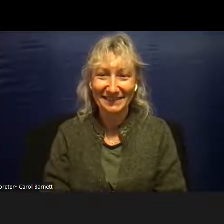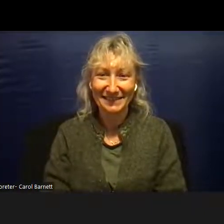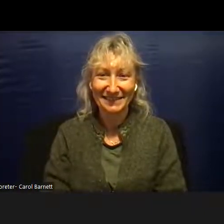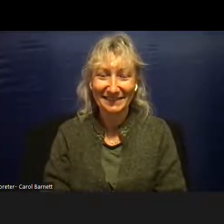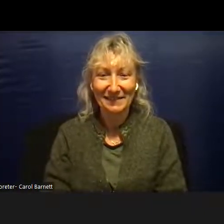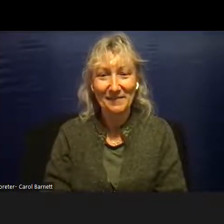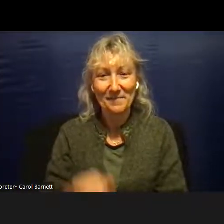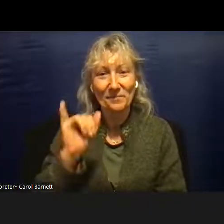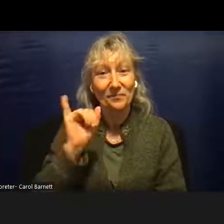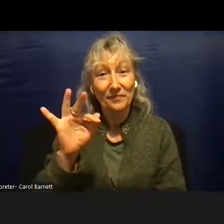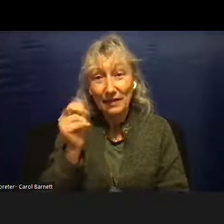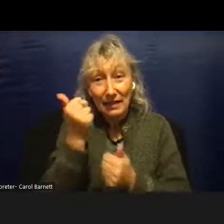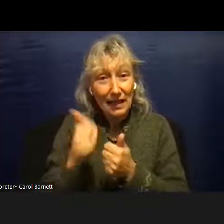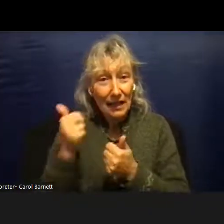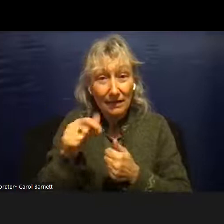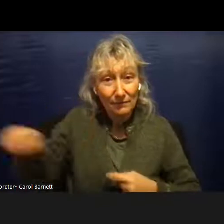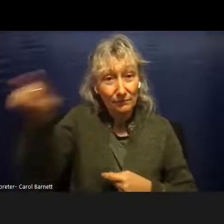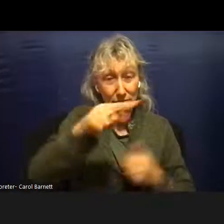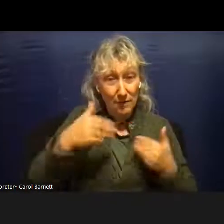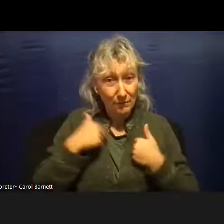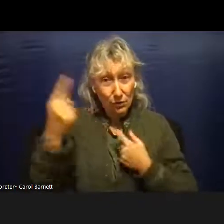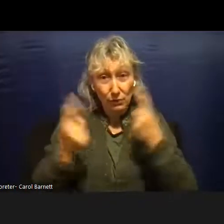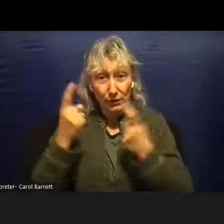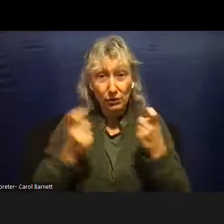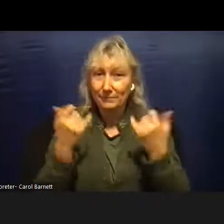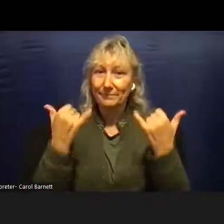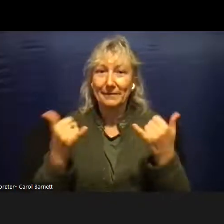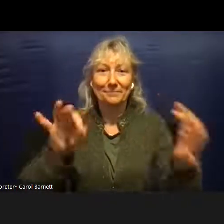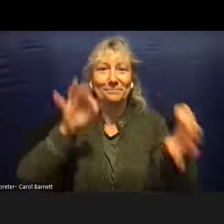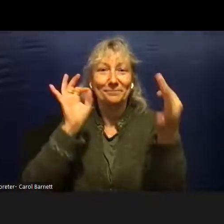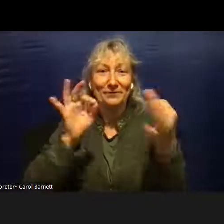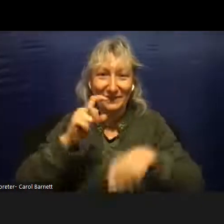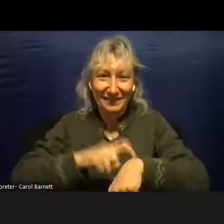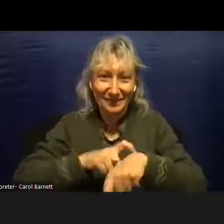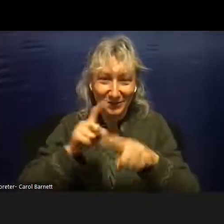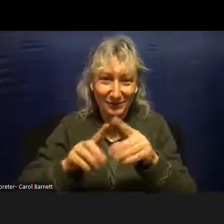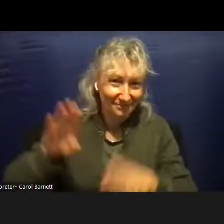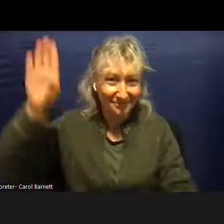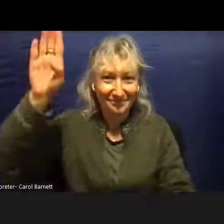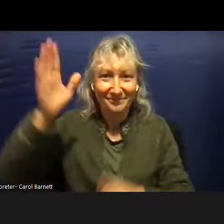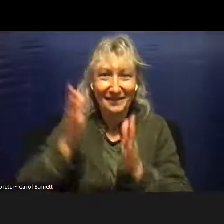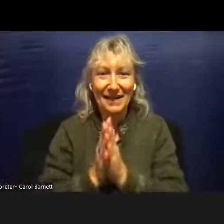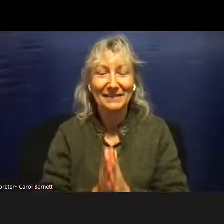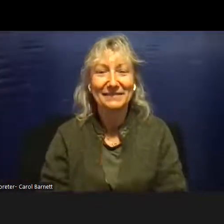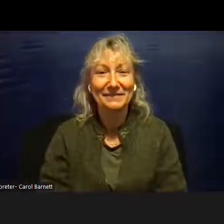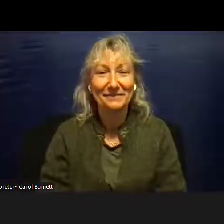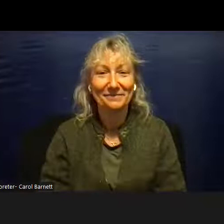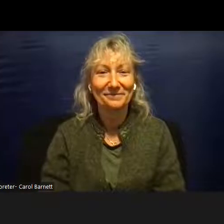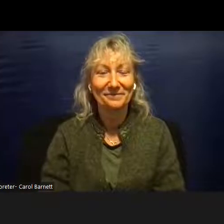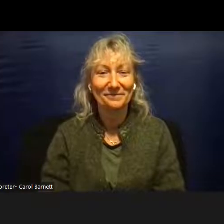I'm ready for the next slide I think we're done